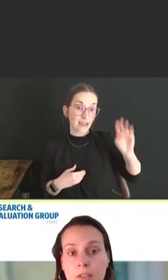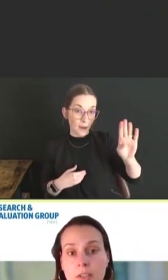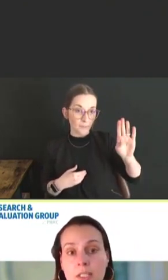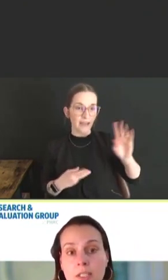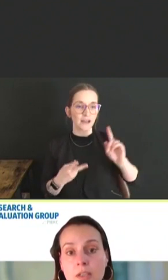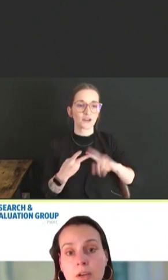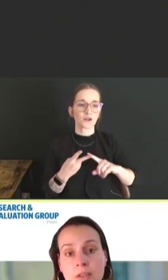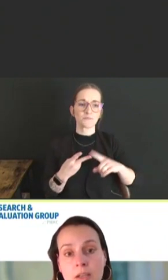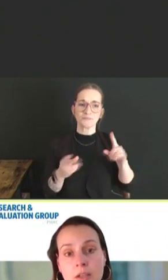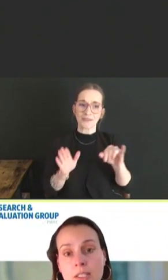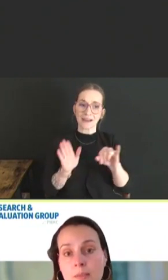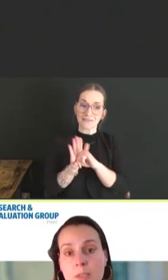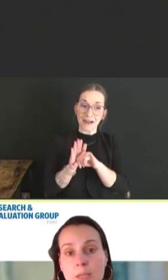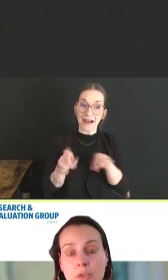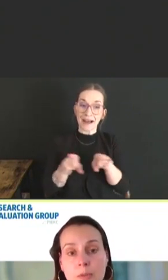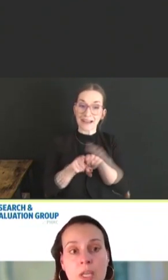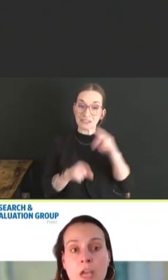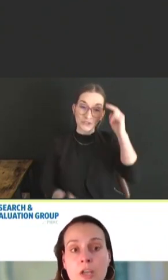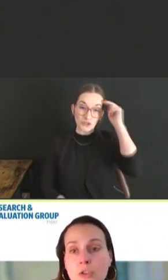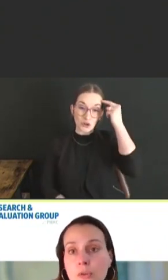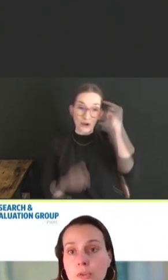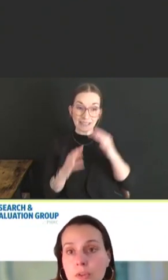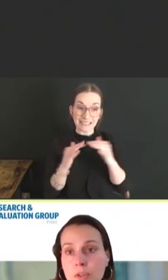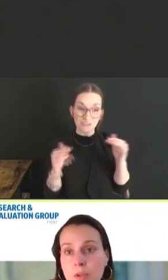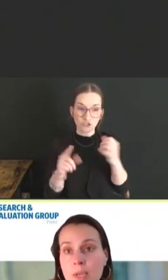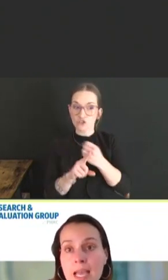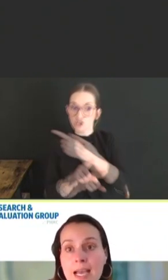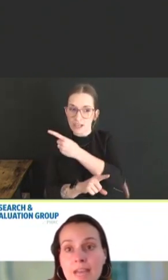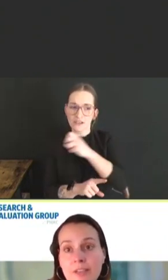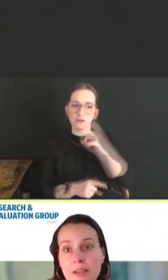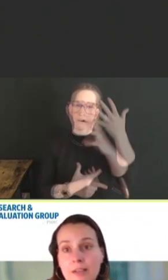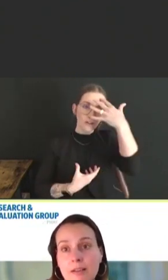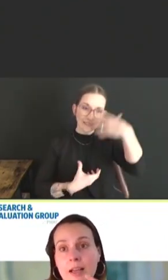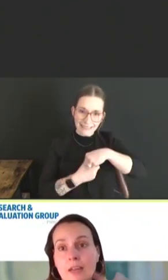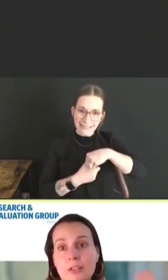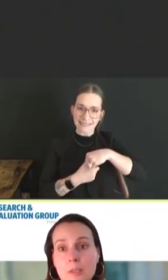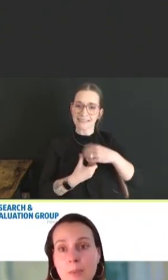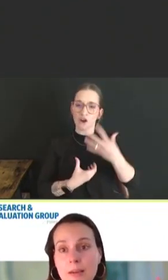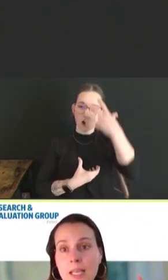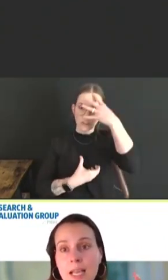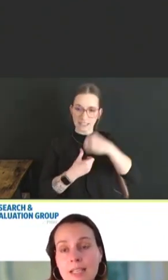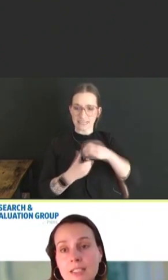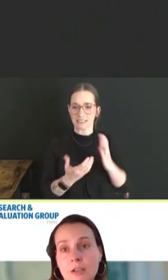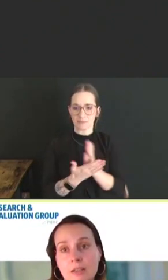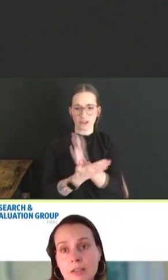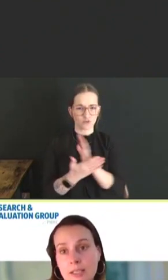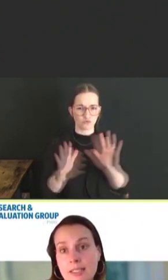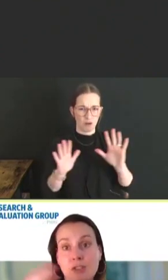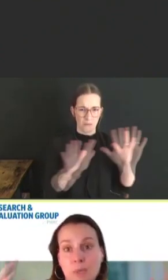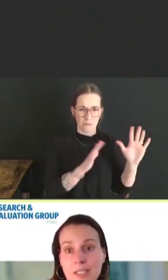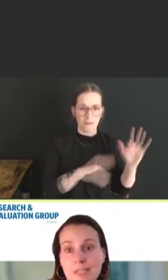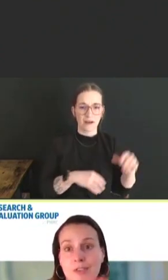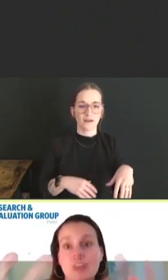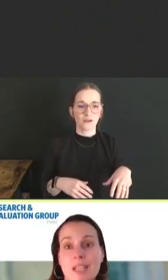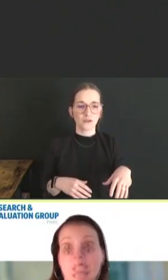autistic, or on the autism spectrum. So, we have a health disparity and it's exacerbated even within